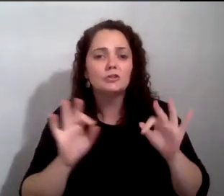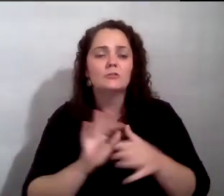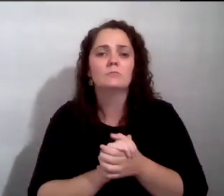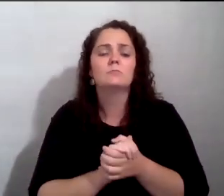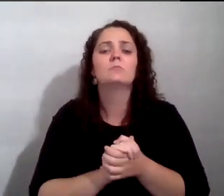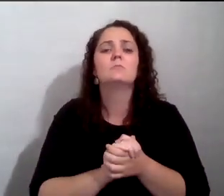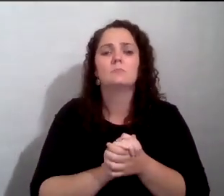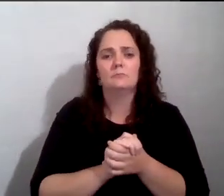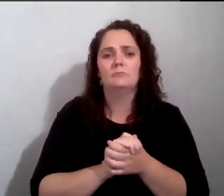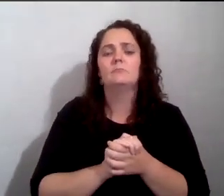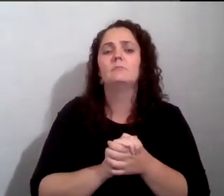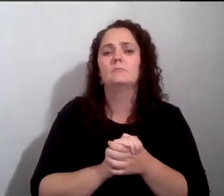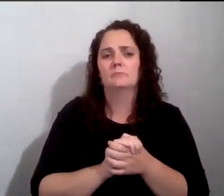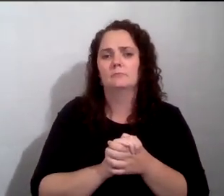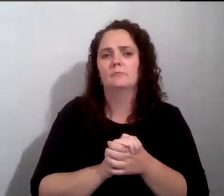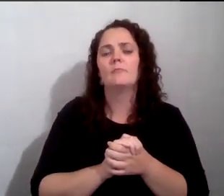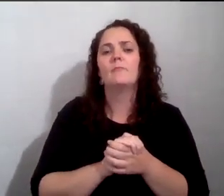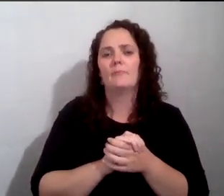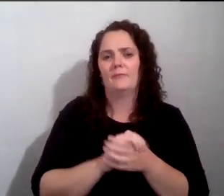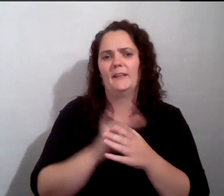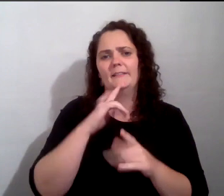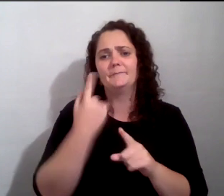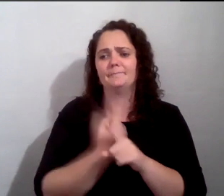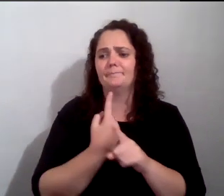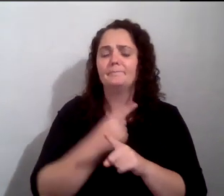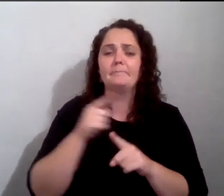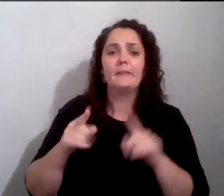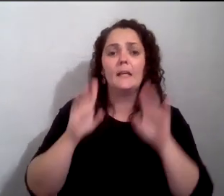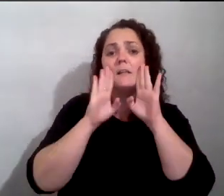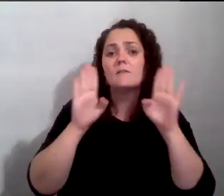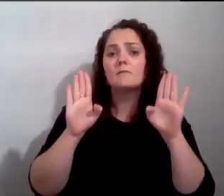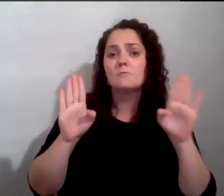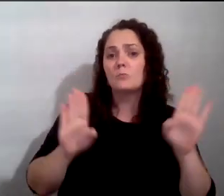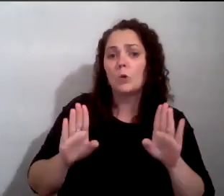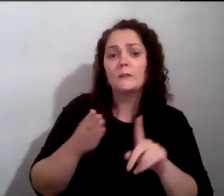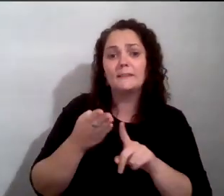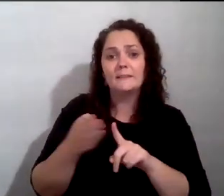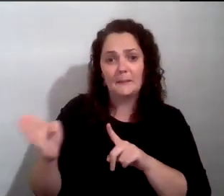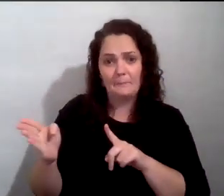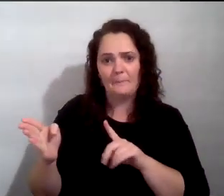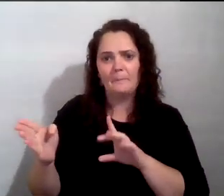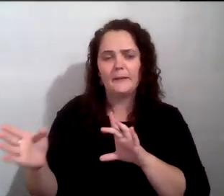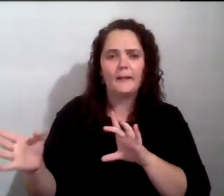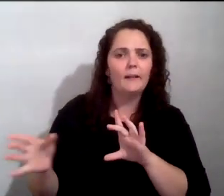and fashion. In 1978 she argued that modernism entered Australian art not through the hallowed reaches of high